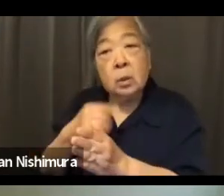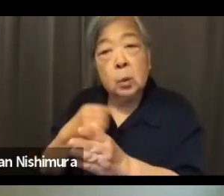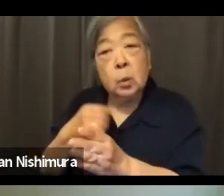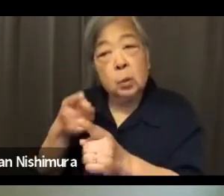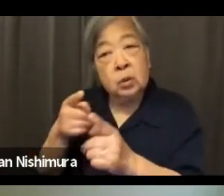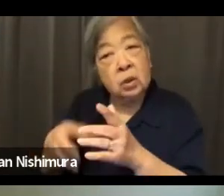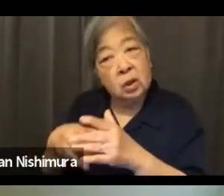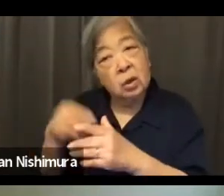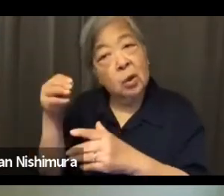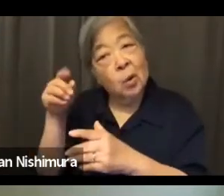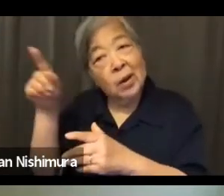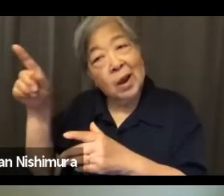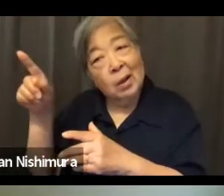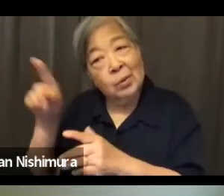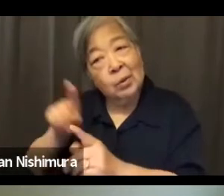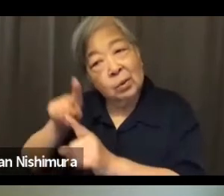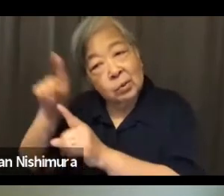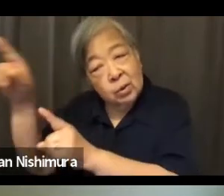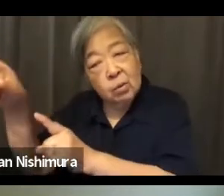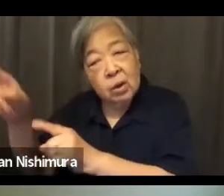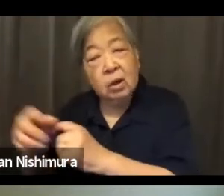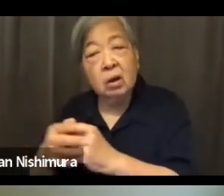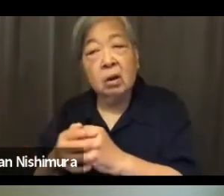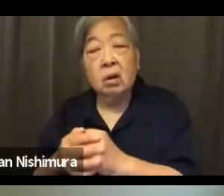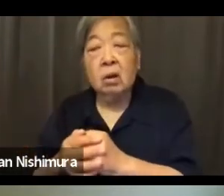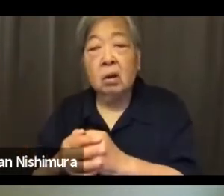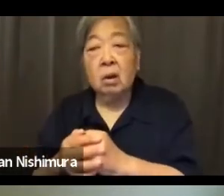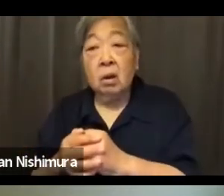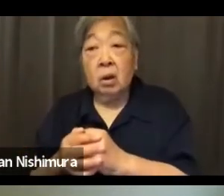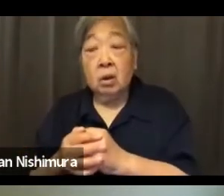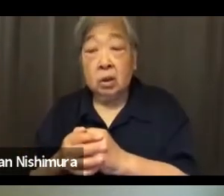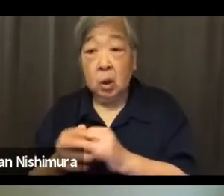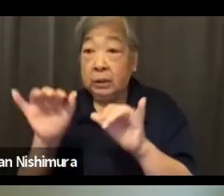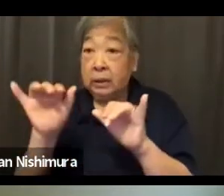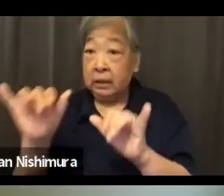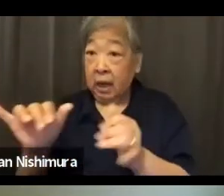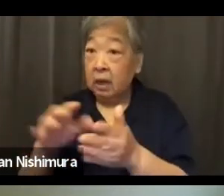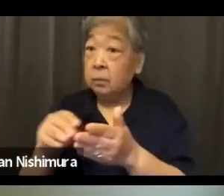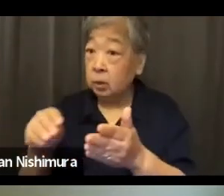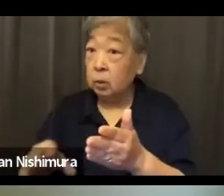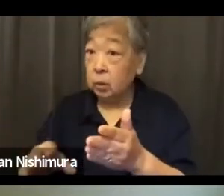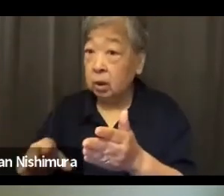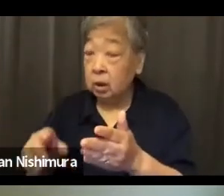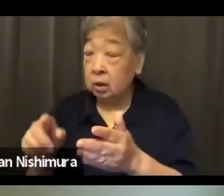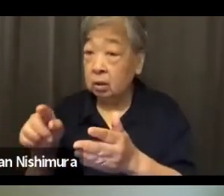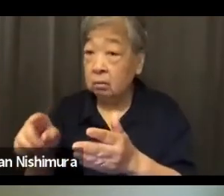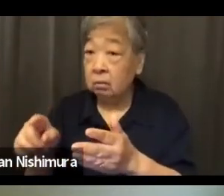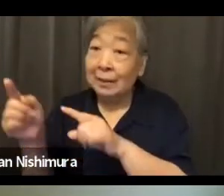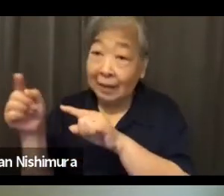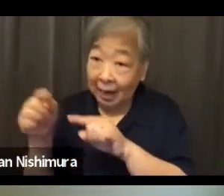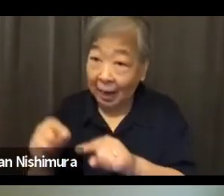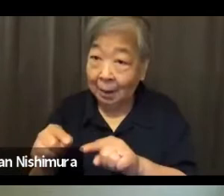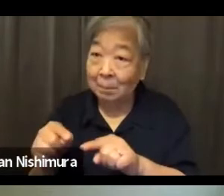So the same student who came in and studied at the University of Minnesota, majored in